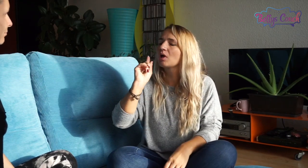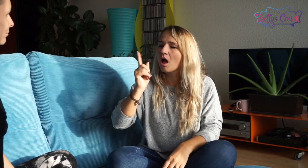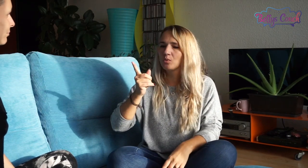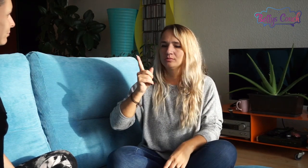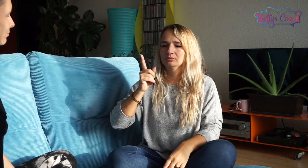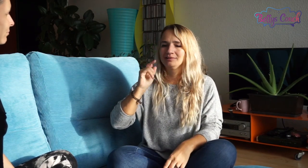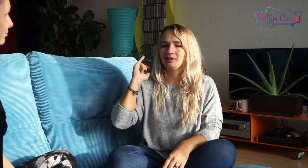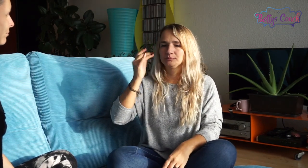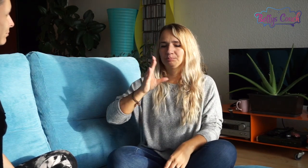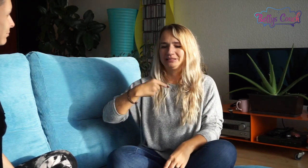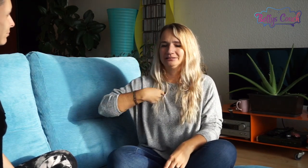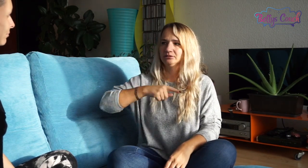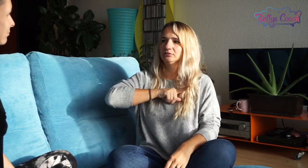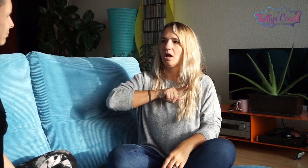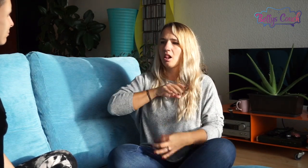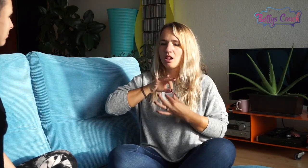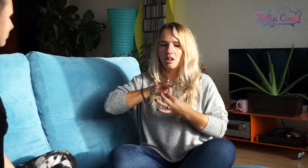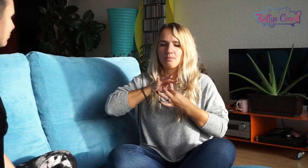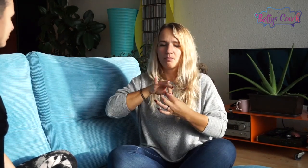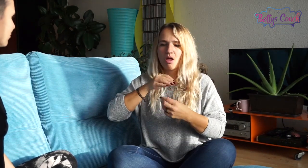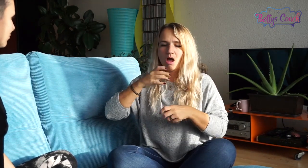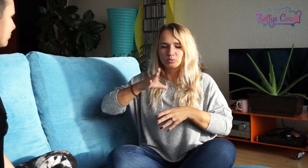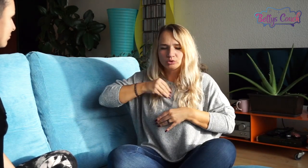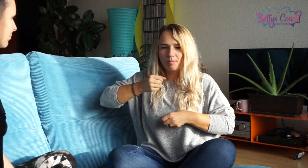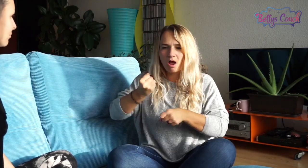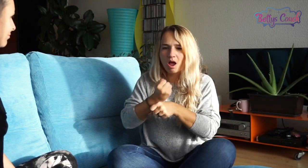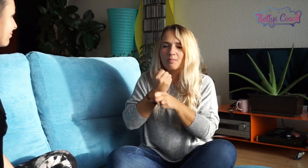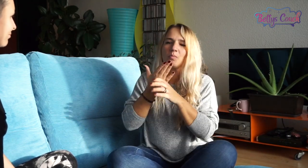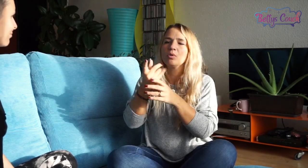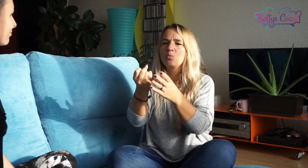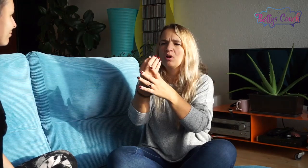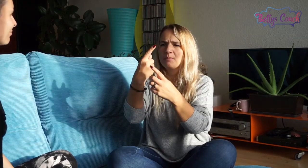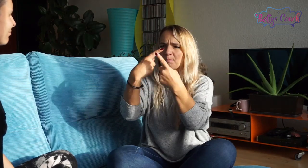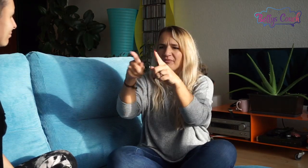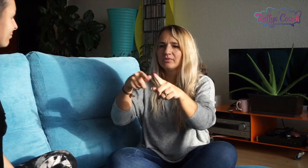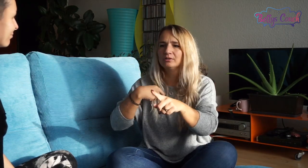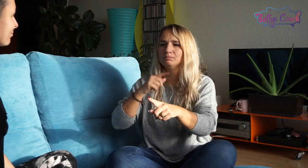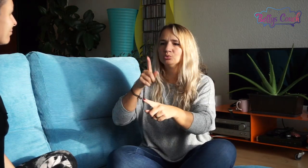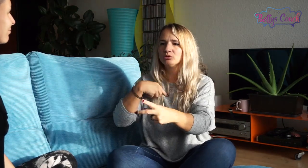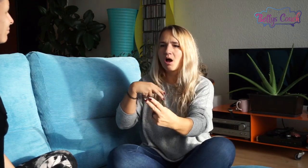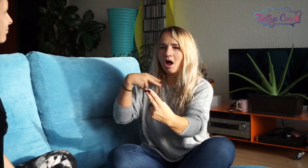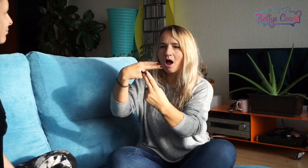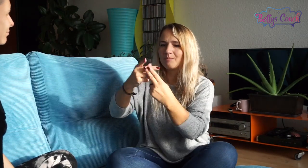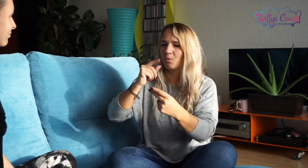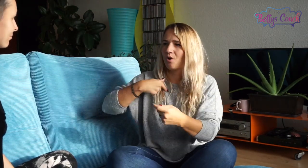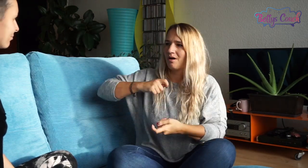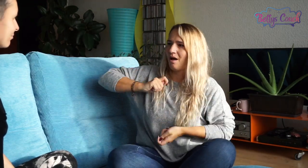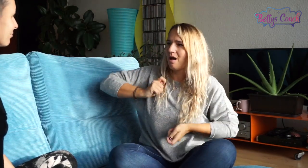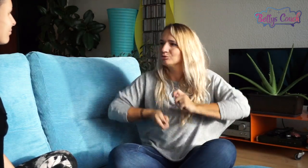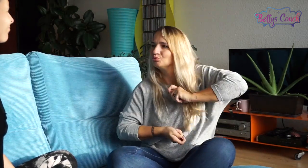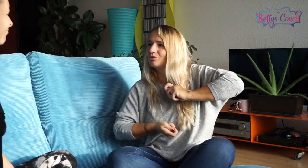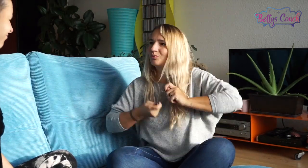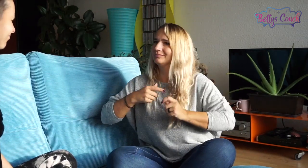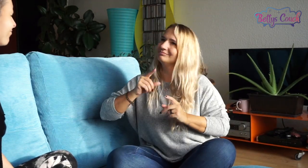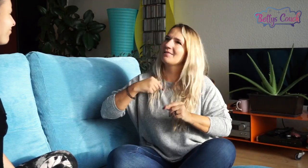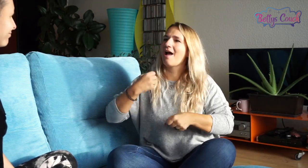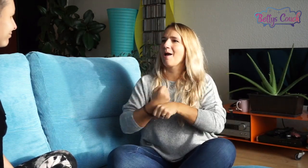No, it means traveling with and to your Self! That means to work on myself. For example, How do I adapt to other cultures? How do I prepare for it?